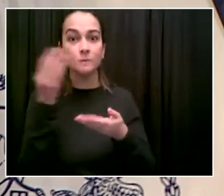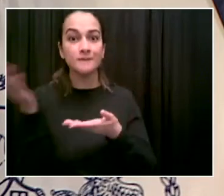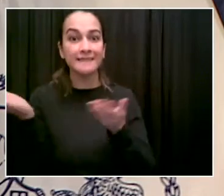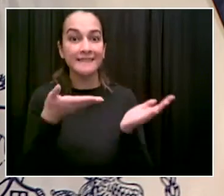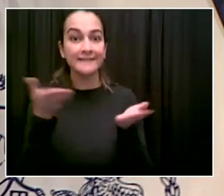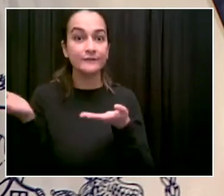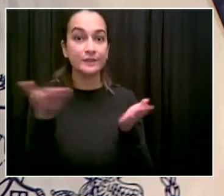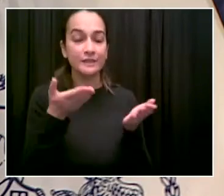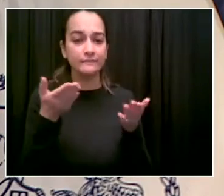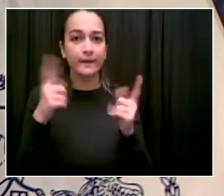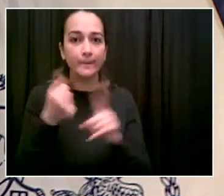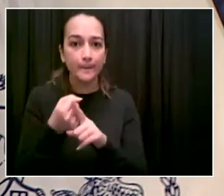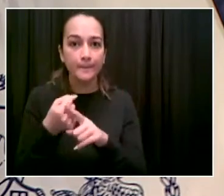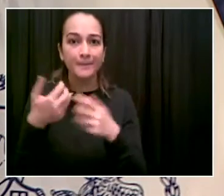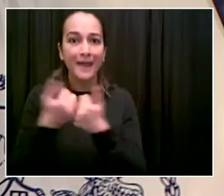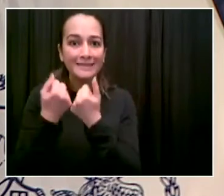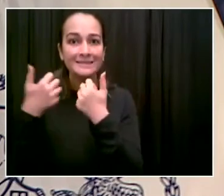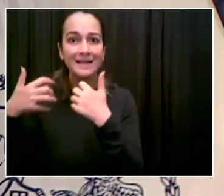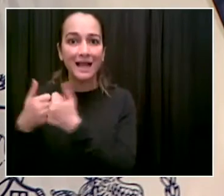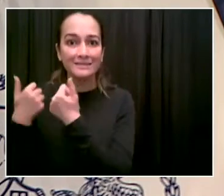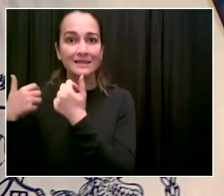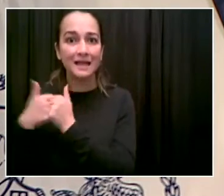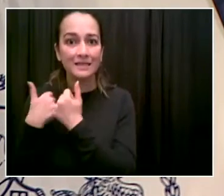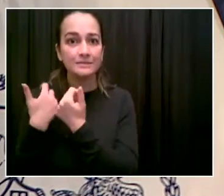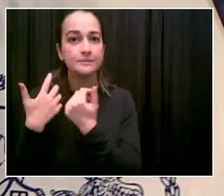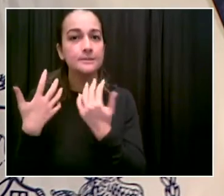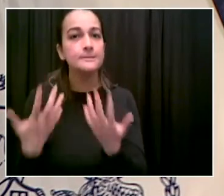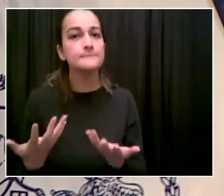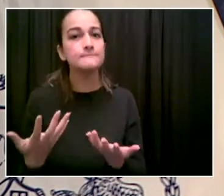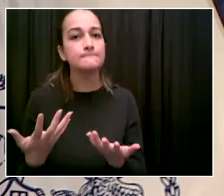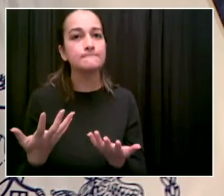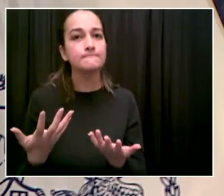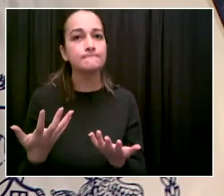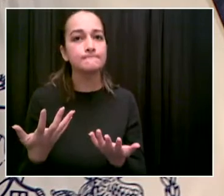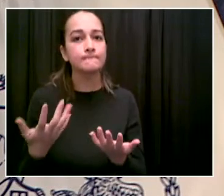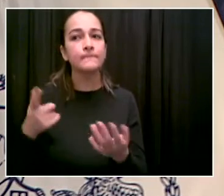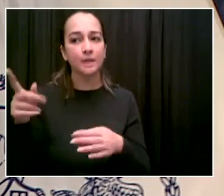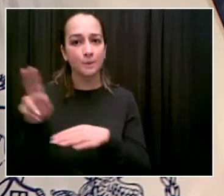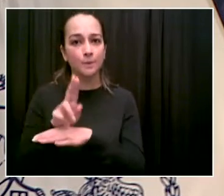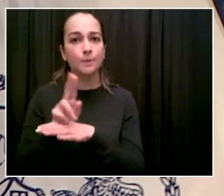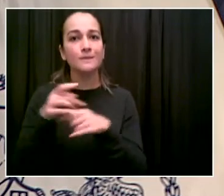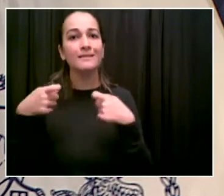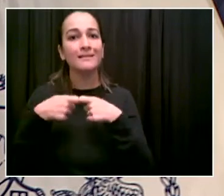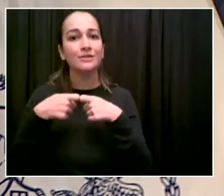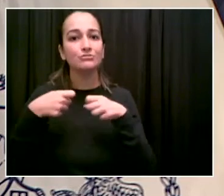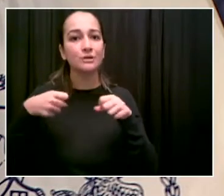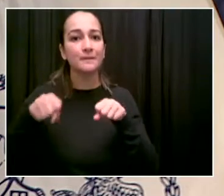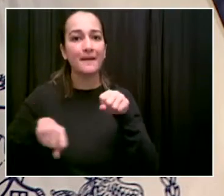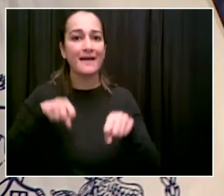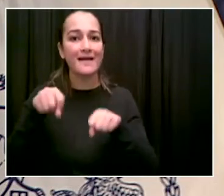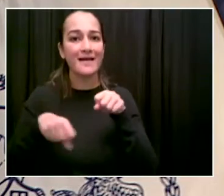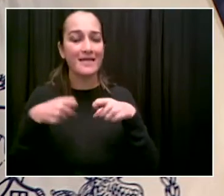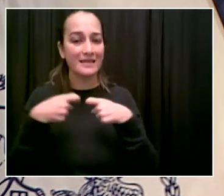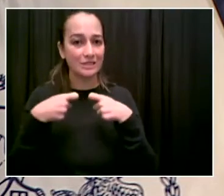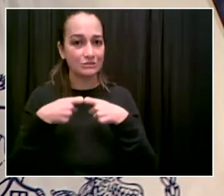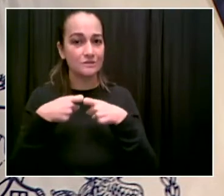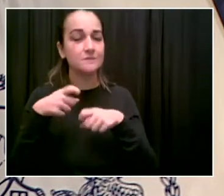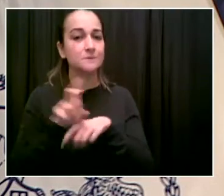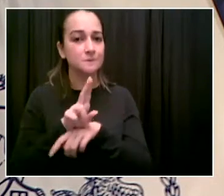MOST OF THE ACCIDENTS HAPPEN WHEN DELIVERING FOOD. WHEN THEY DIVELER THE